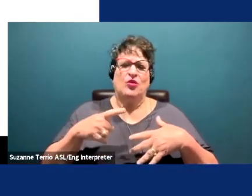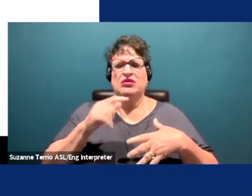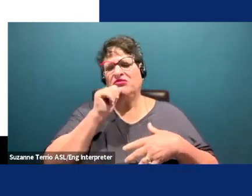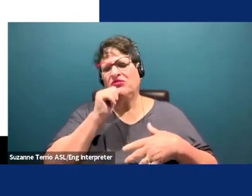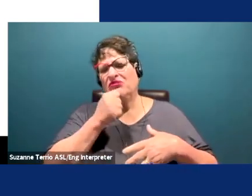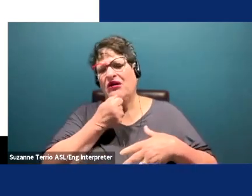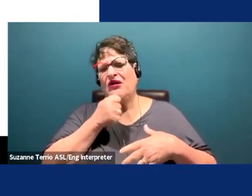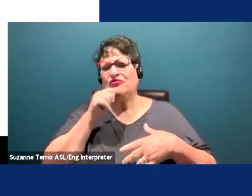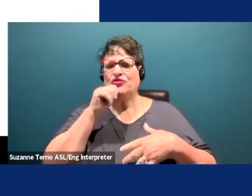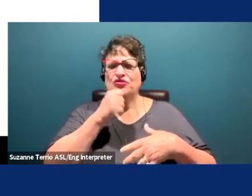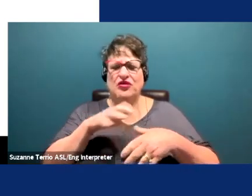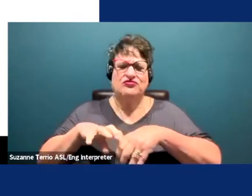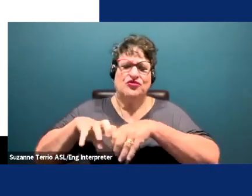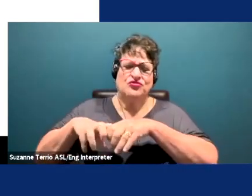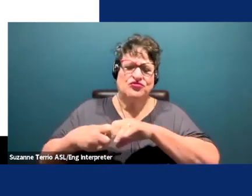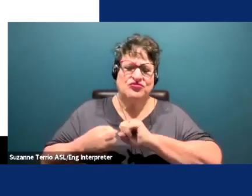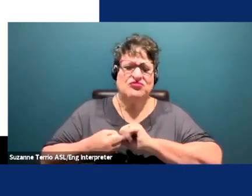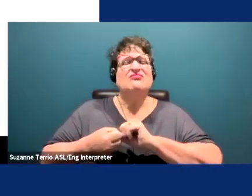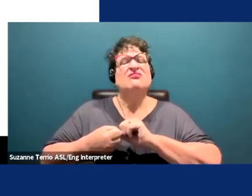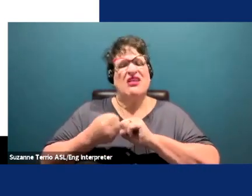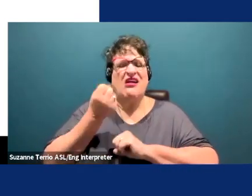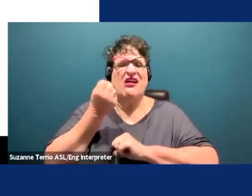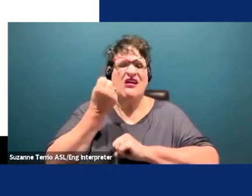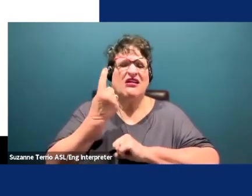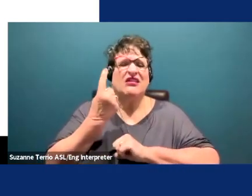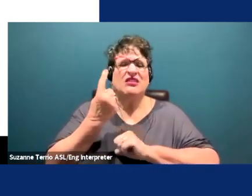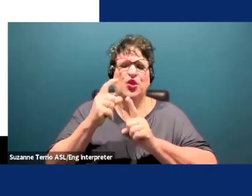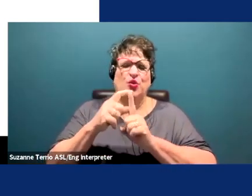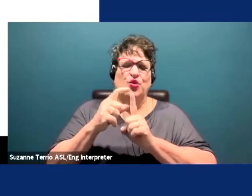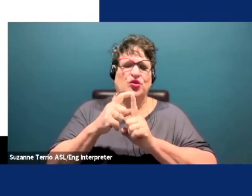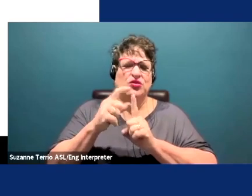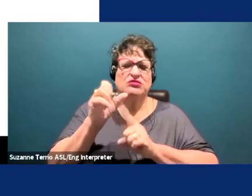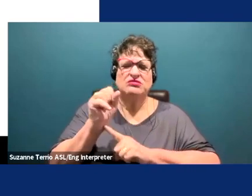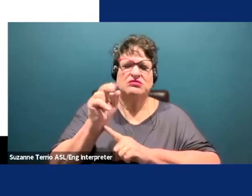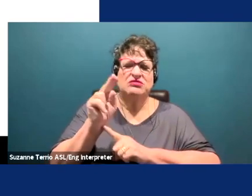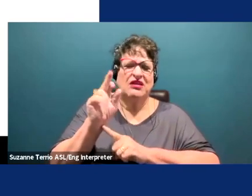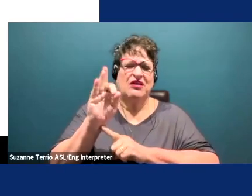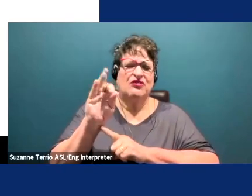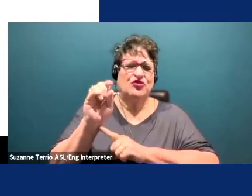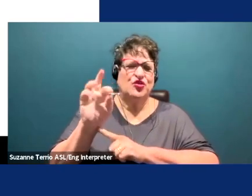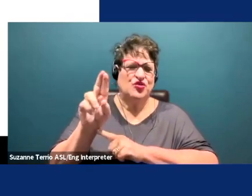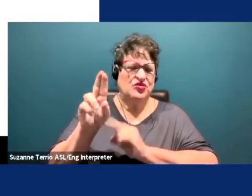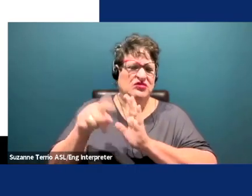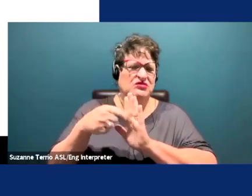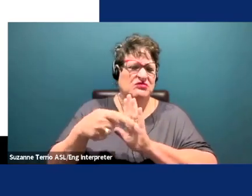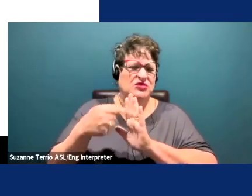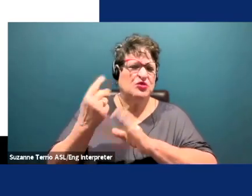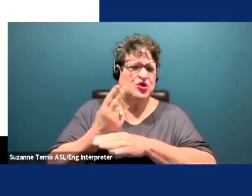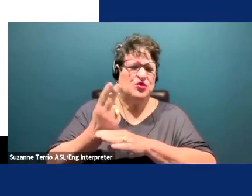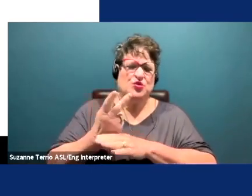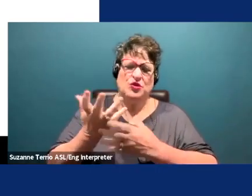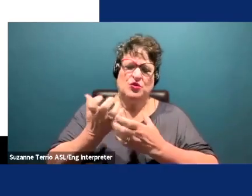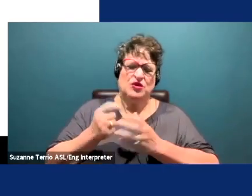understand why we sometimes use that language. We want to incite care, with a care response from the courts to say,